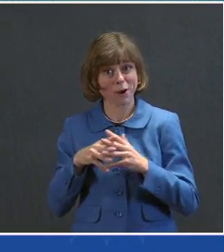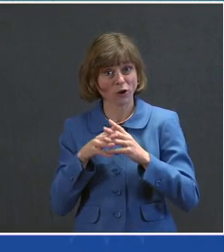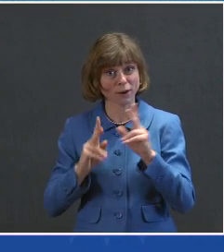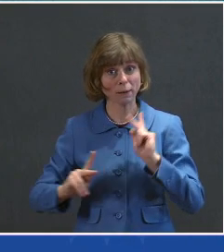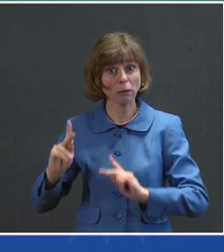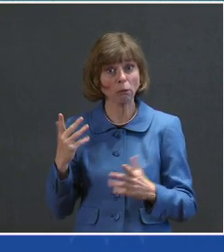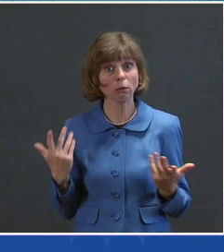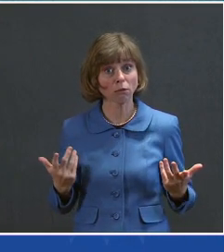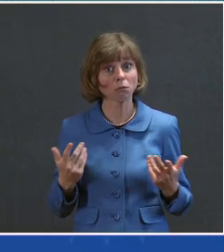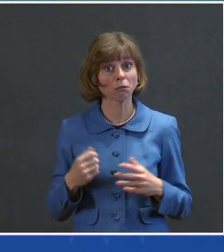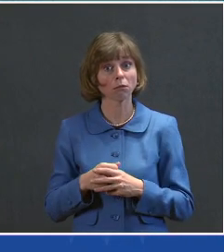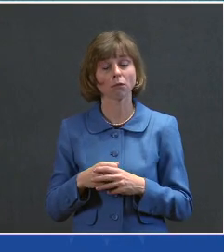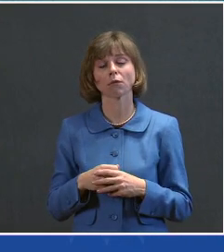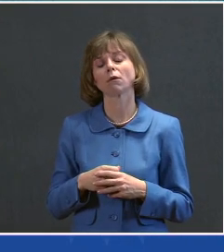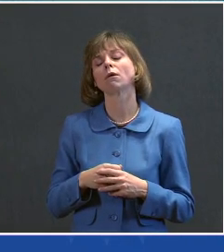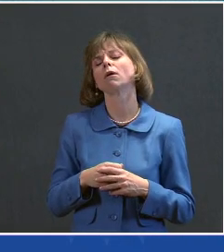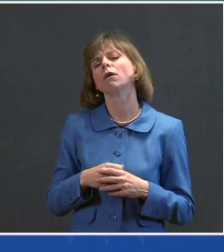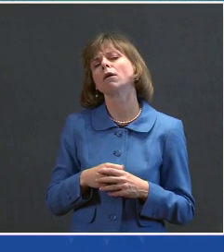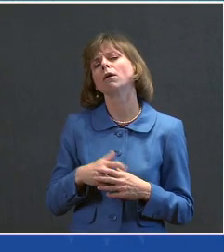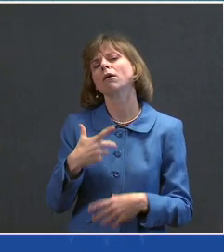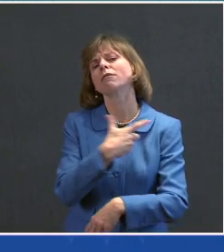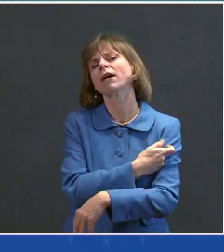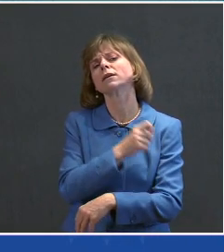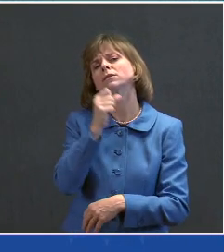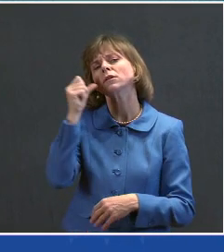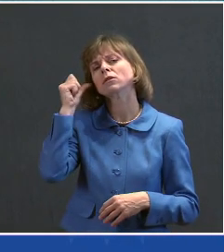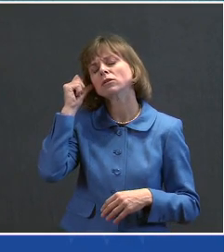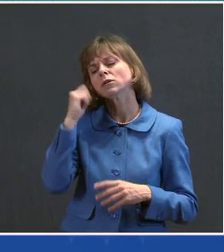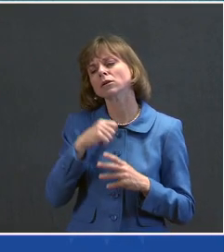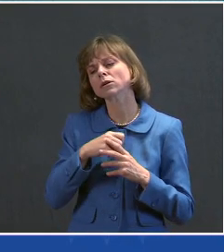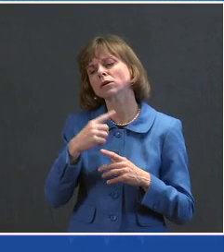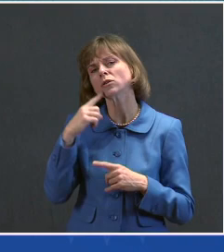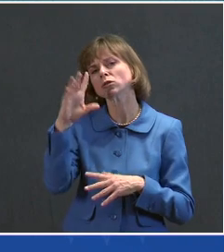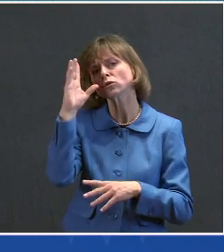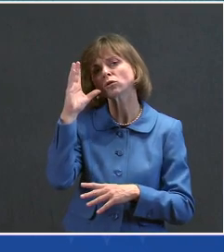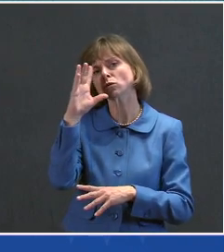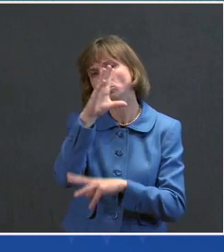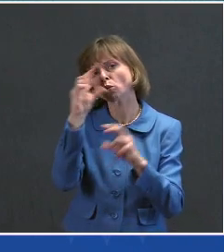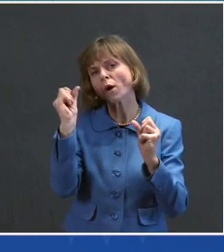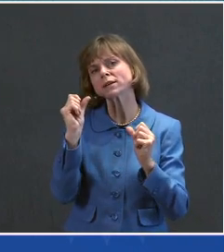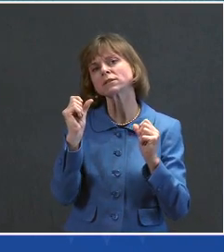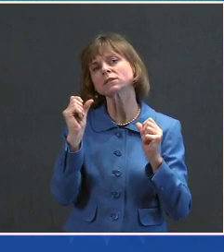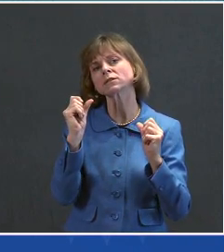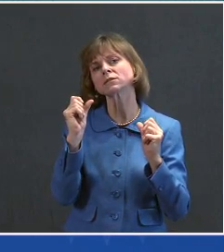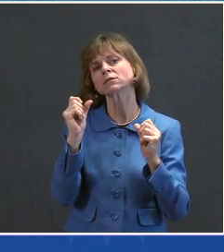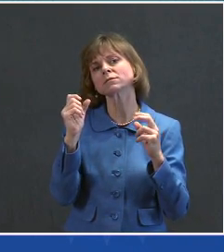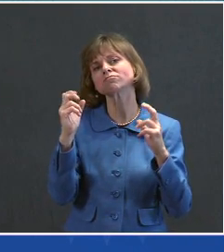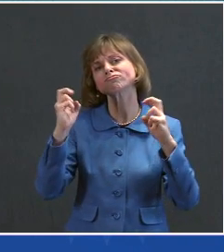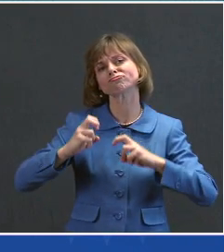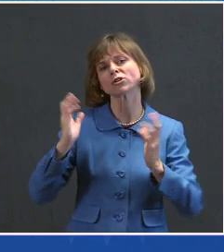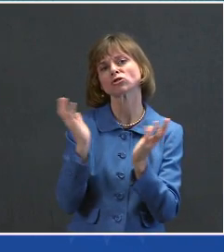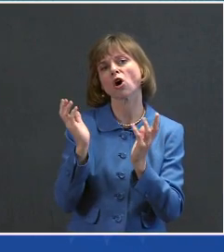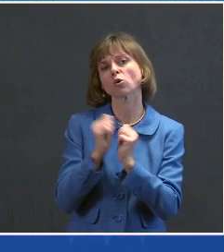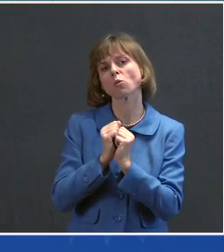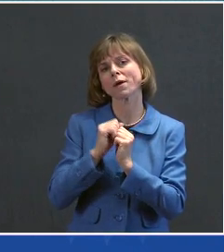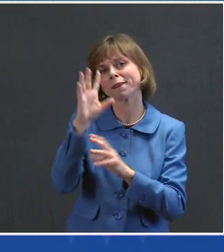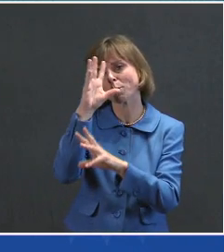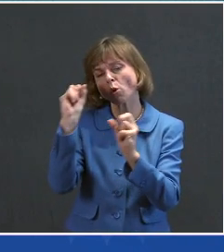yesterday, the topic of sharing vaccines came up in the President's conversation with the President of Mexico. The President said he was going to talk about it